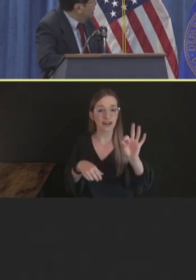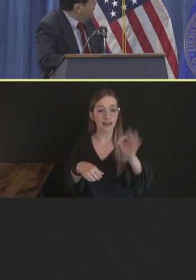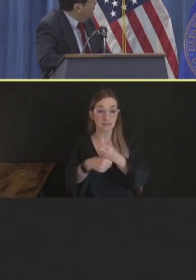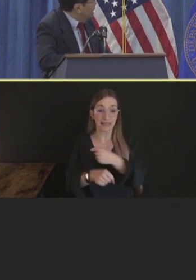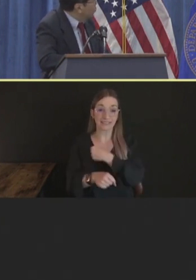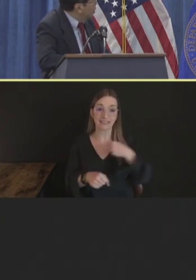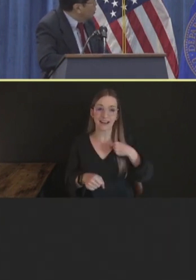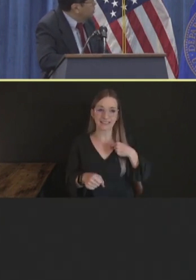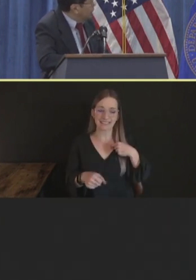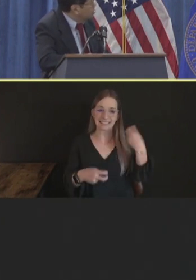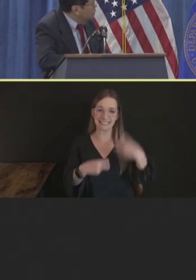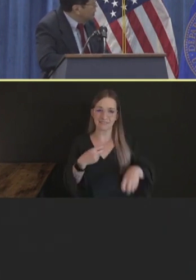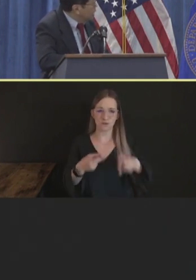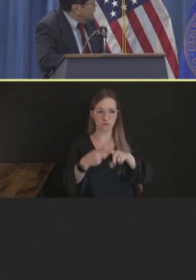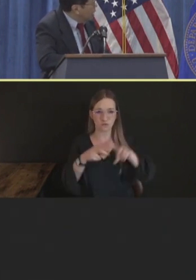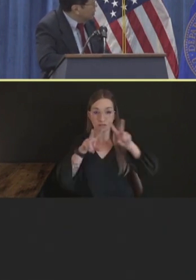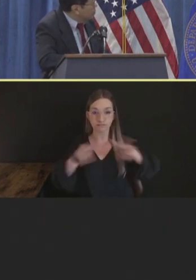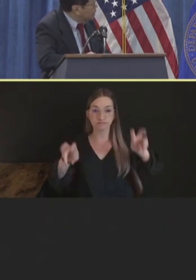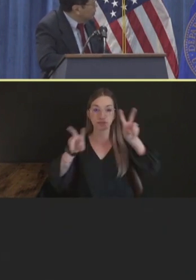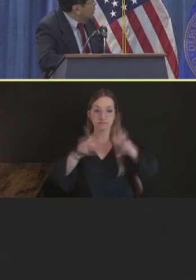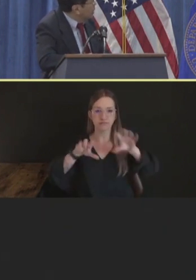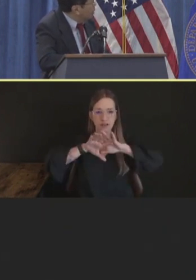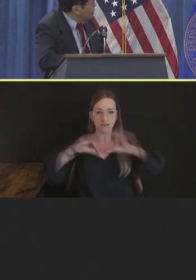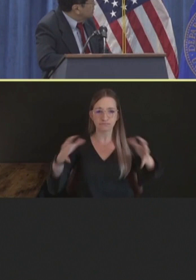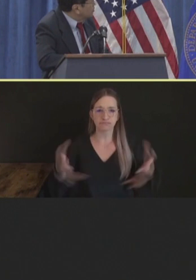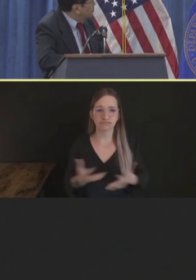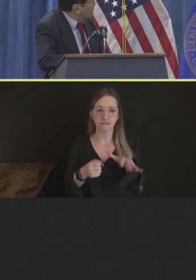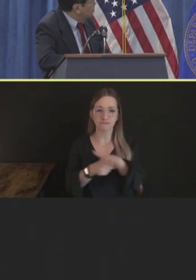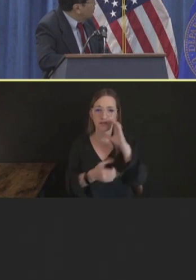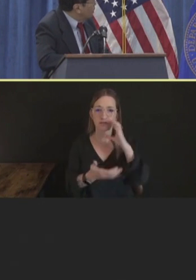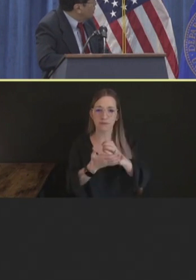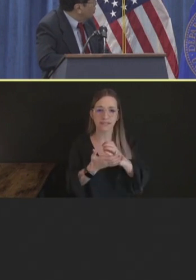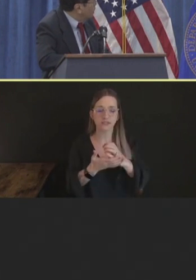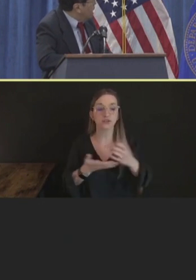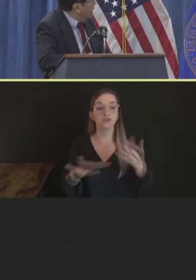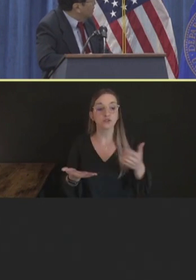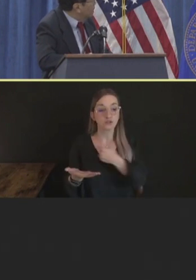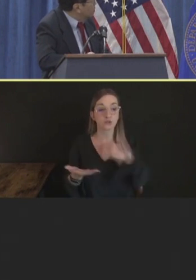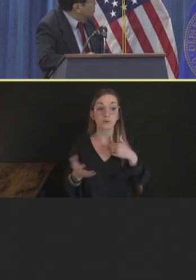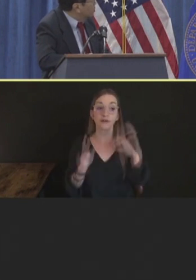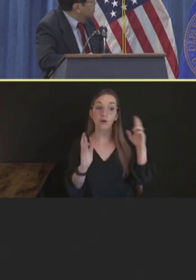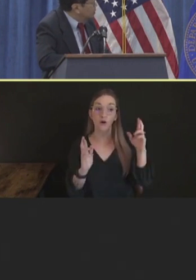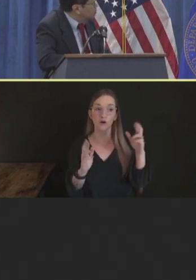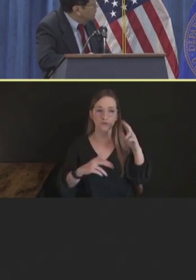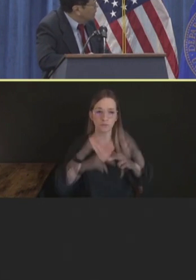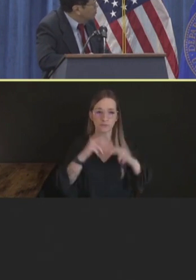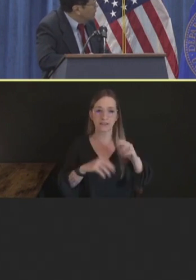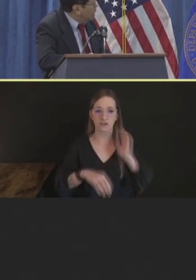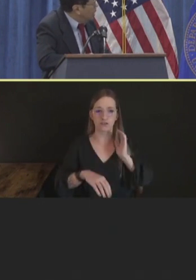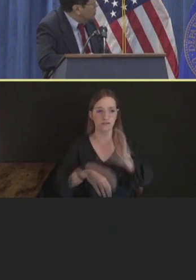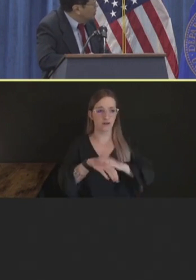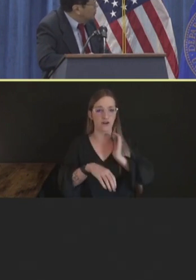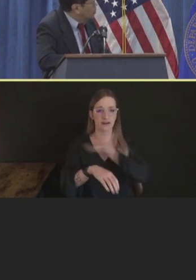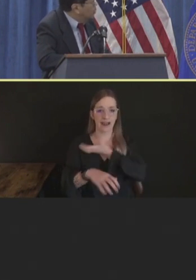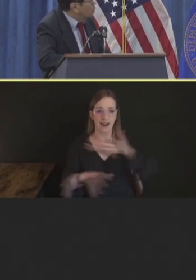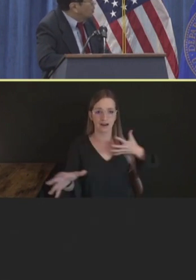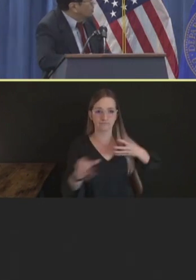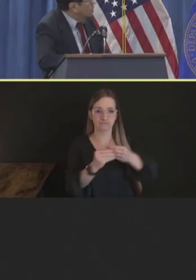And we hope that we can build on our lessons from 1.0 and then use the CEPI resources as